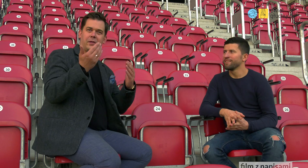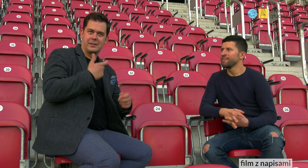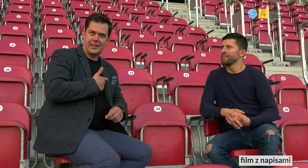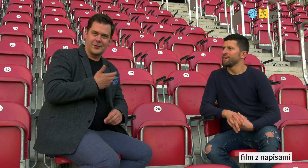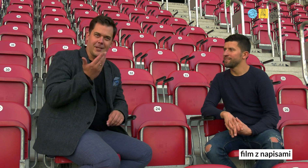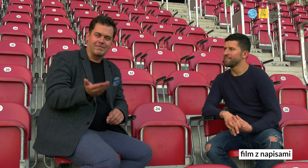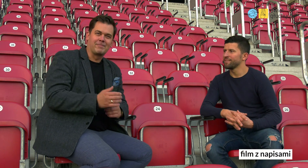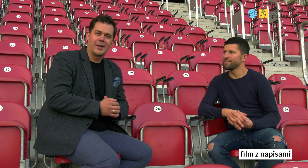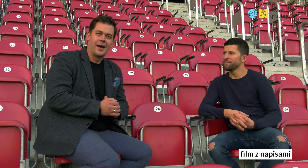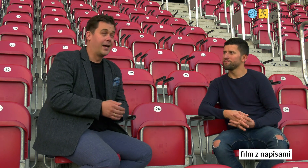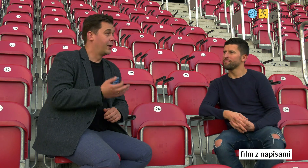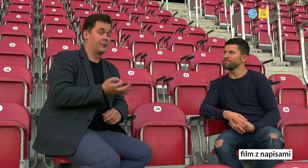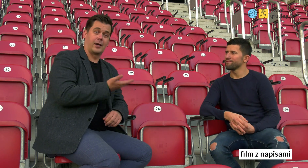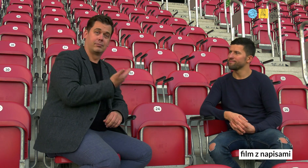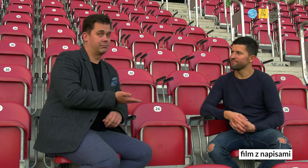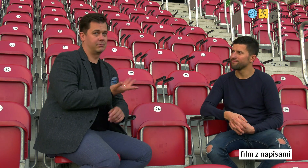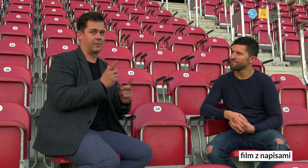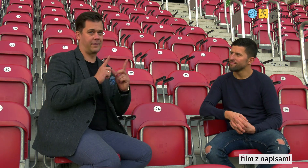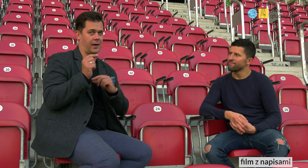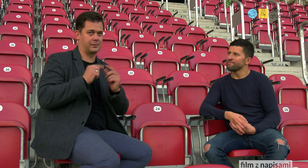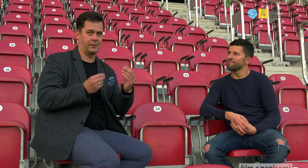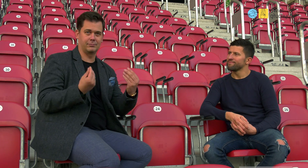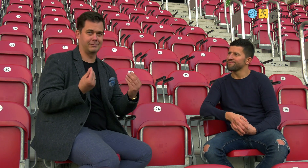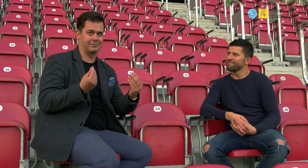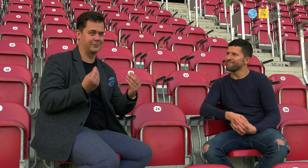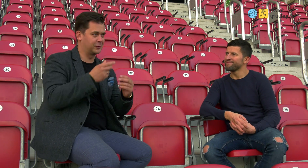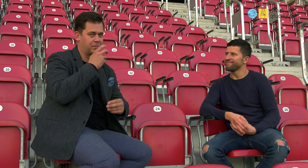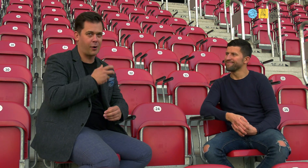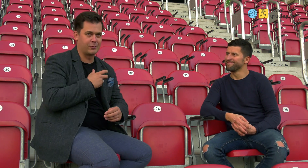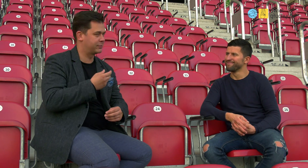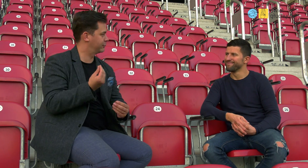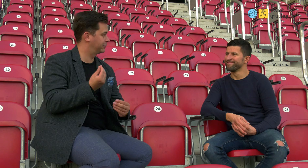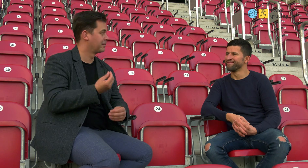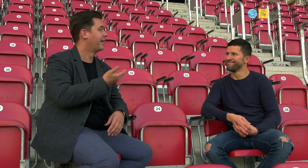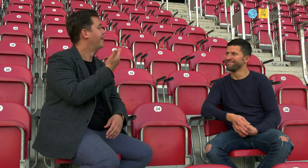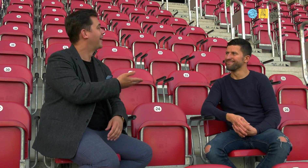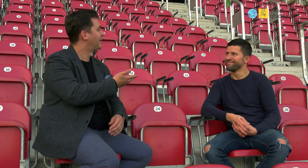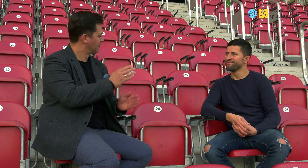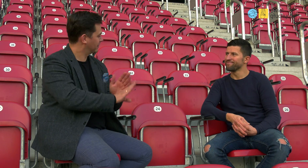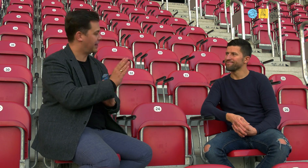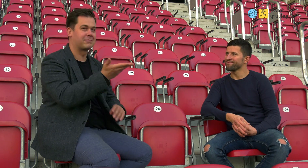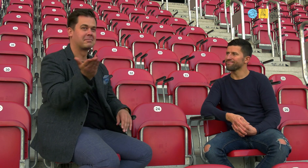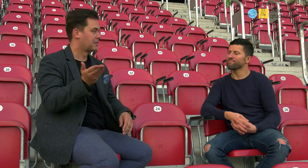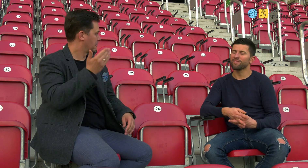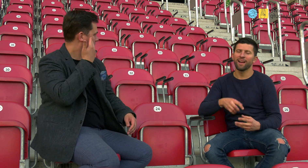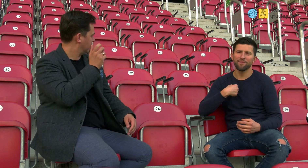Welcome. Today's guest is a great sports star. Please introduce yourself so we can get to know you.